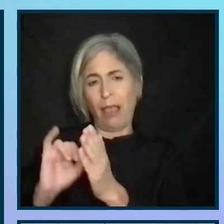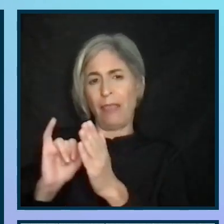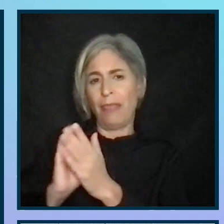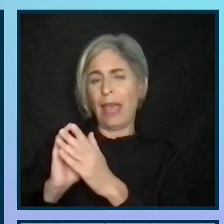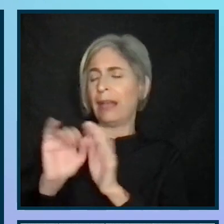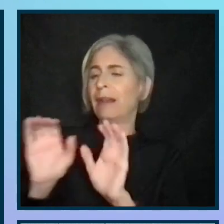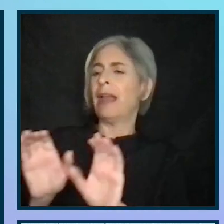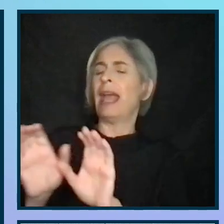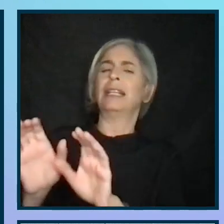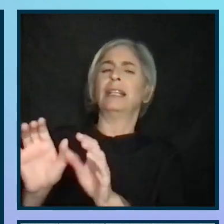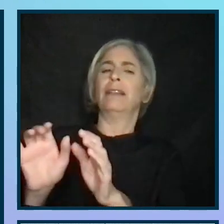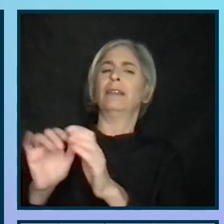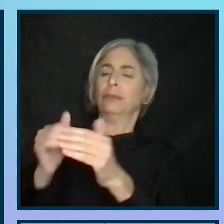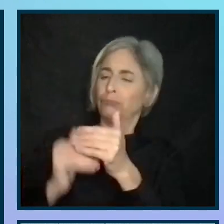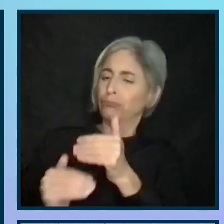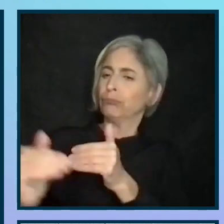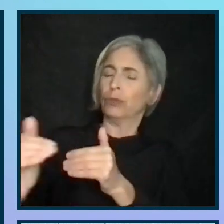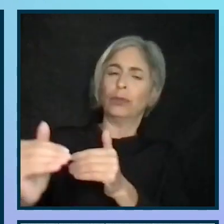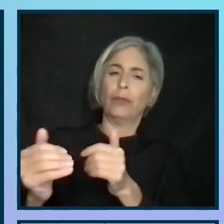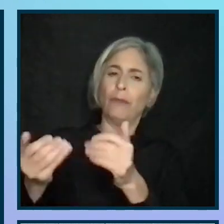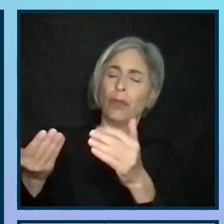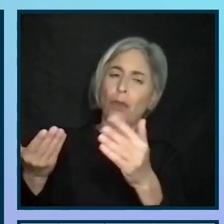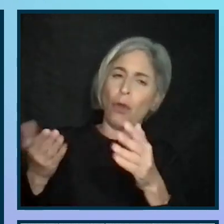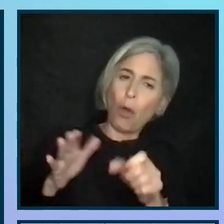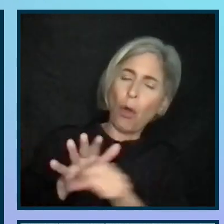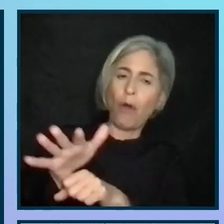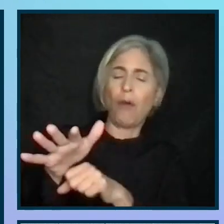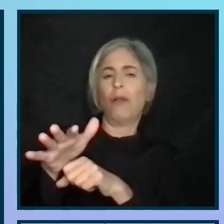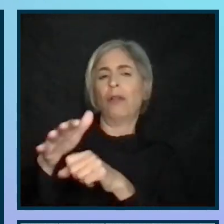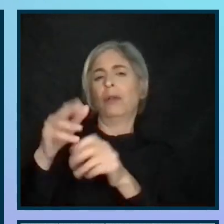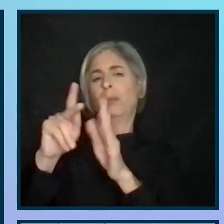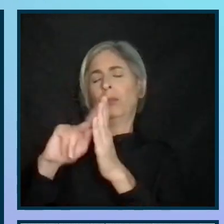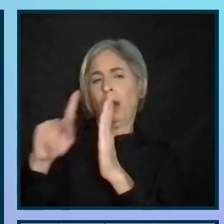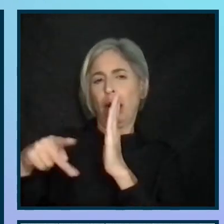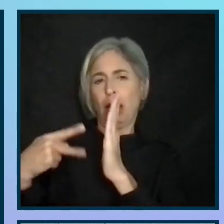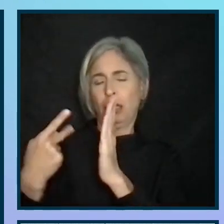through the rest of the SDLC. Keeping in mind that starting with accessible designs